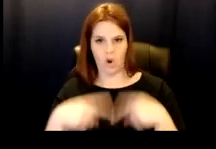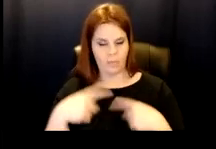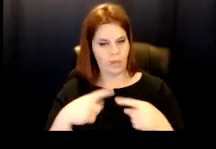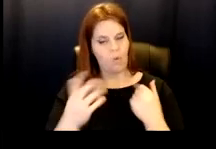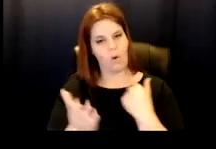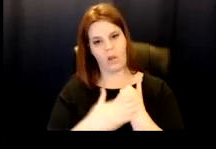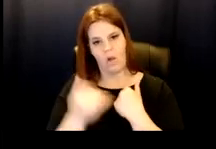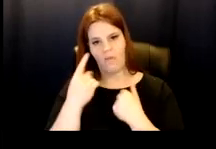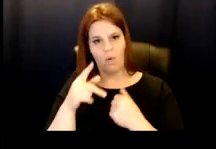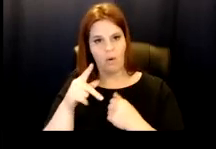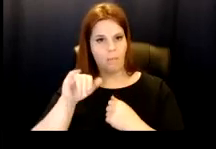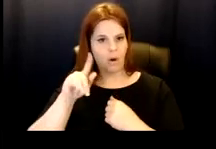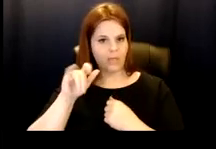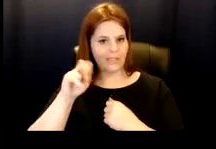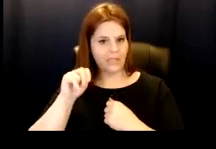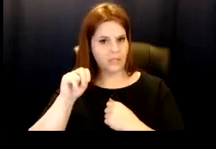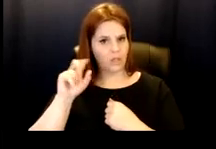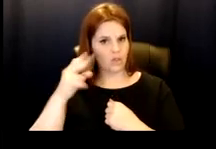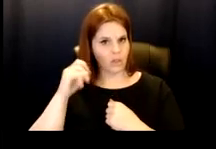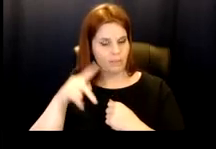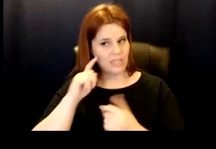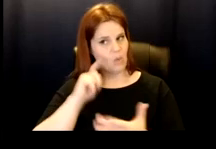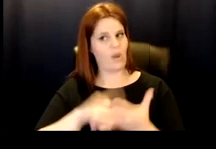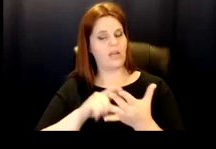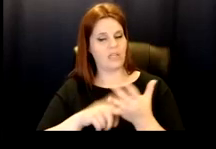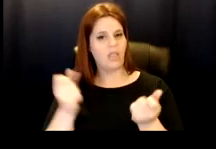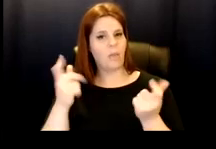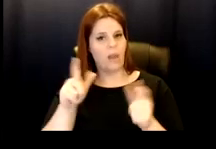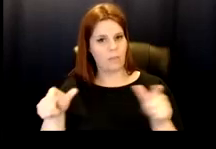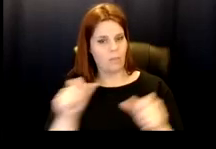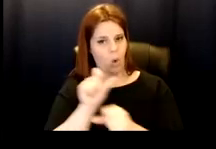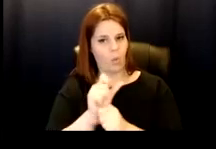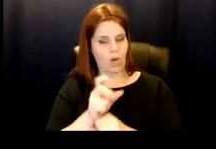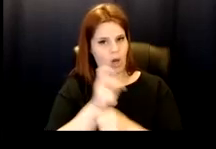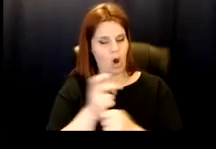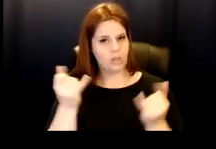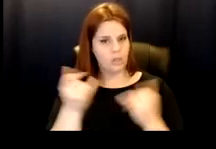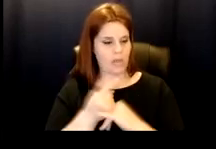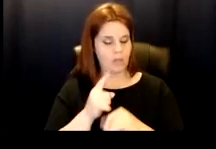It's a recognition that there are many people working hard today to ensure that we do not